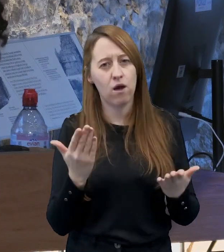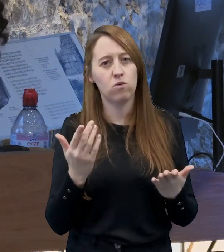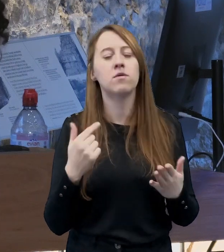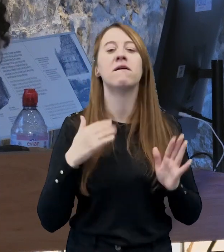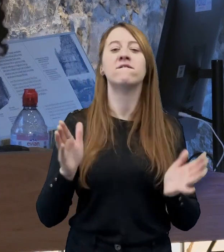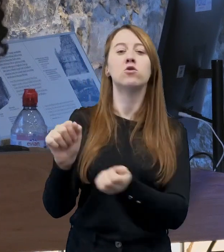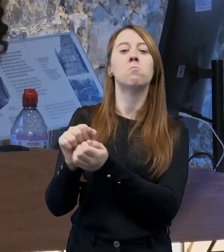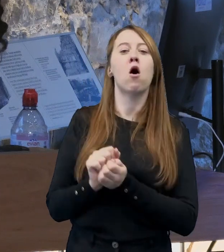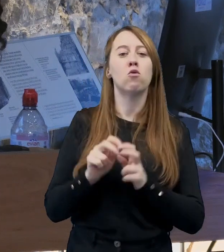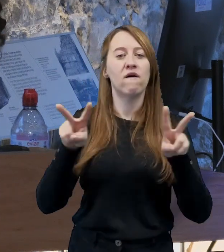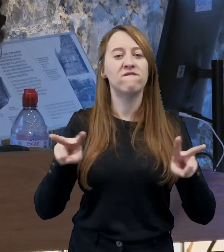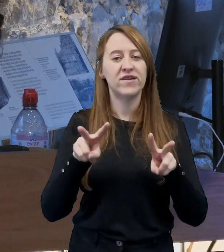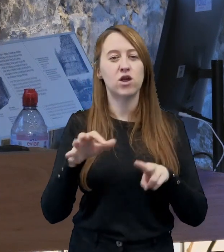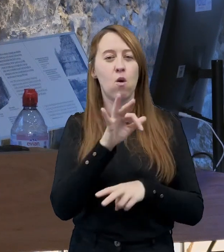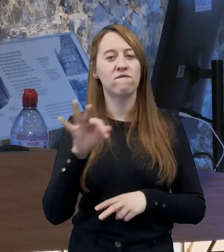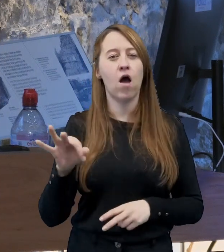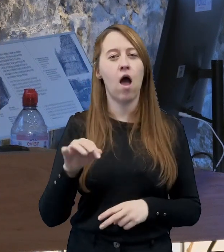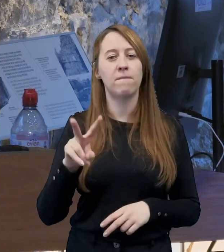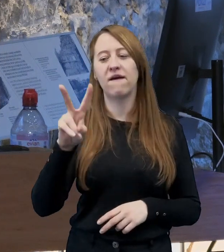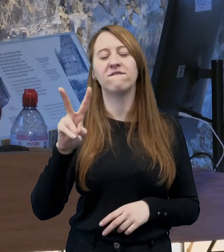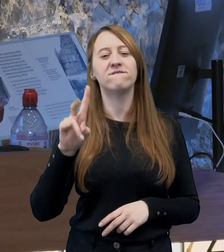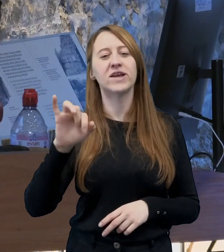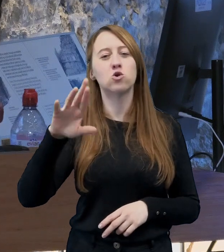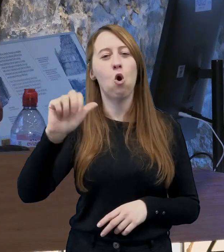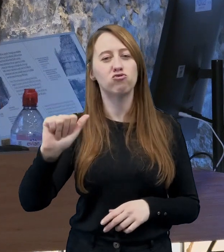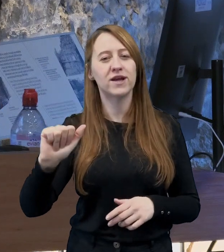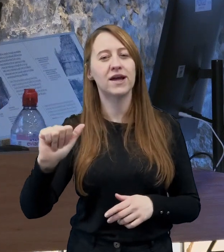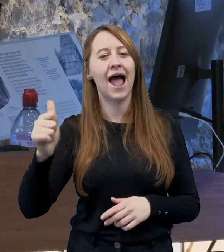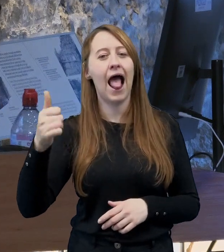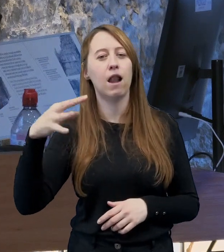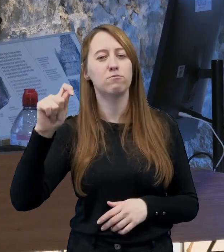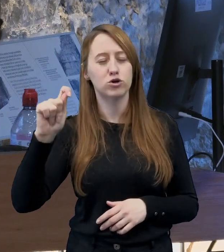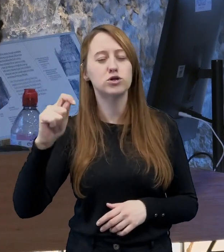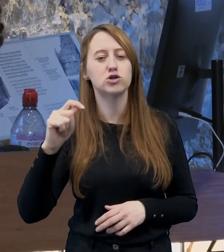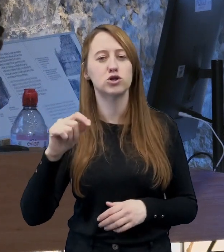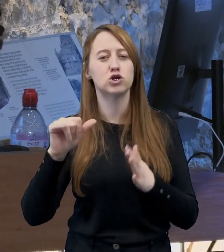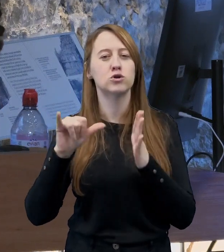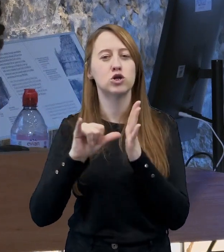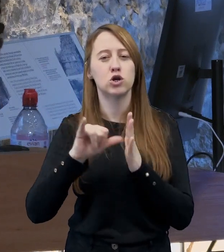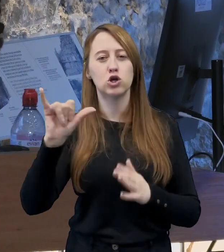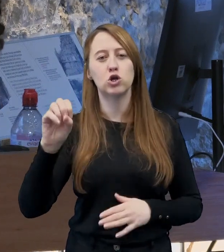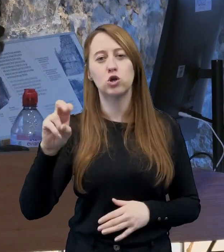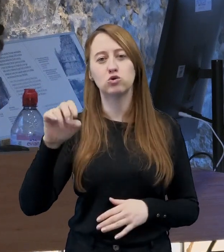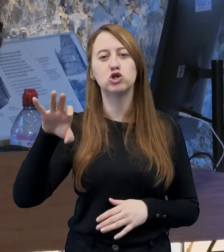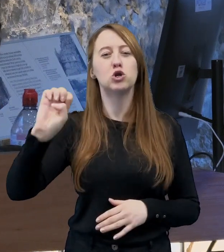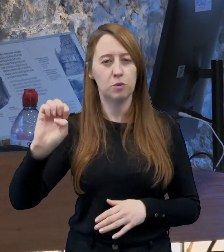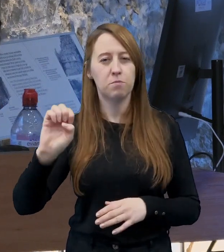channel which shows you on quite a small scale the work involved, and I think it will help to you to appreciate what casting